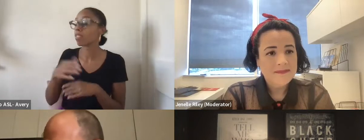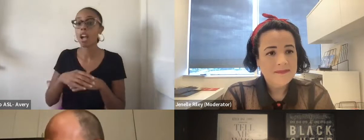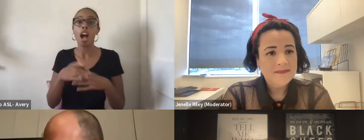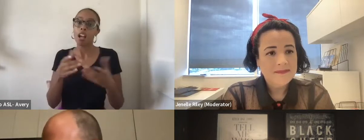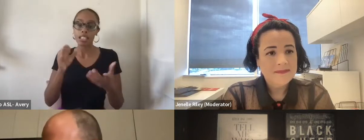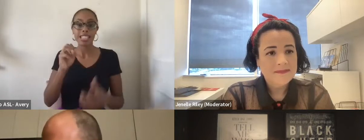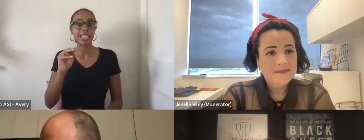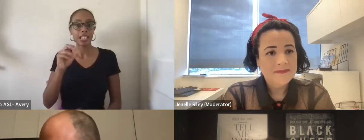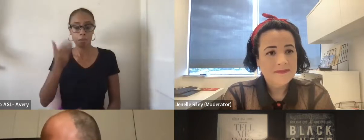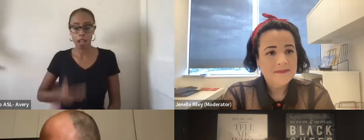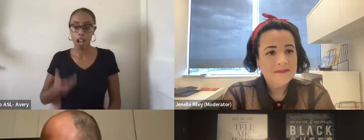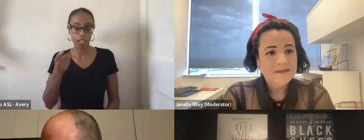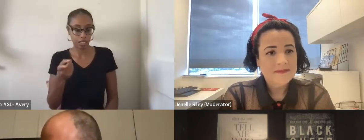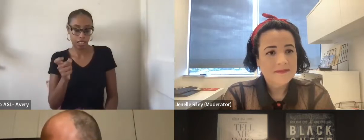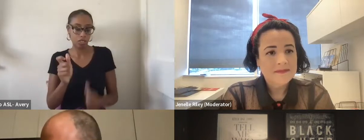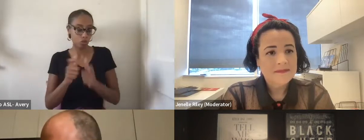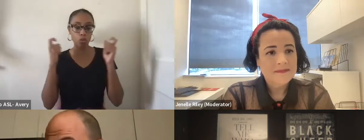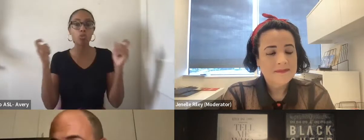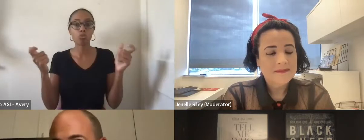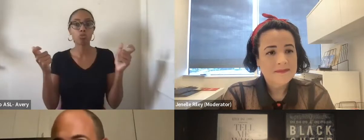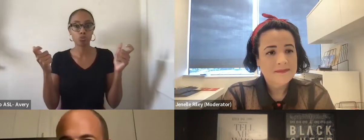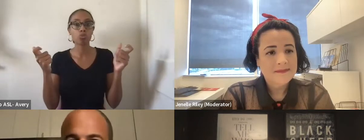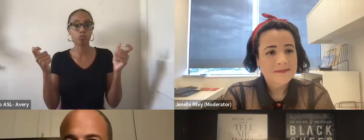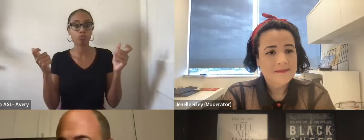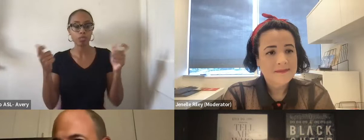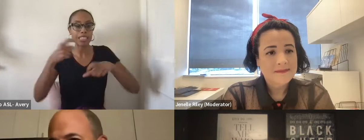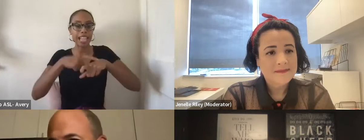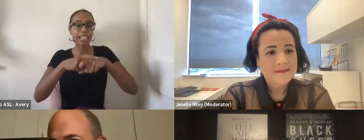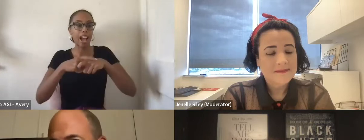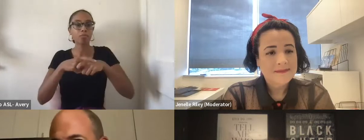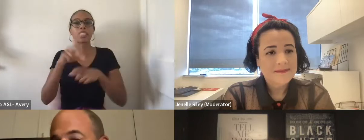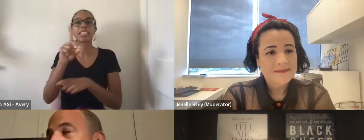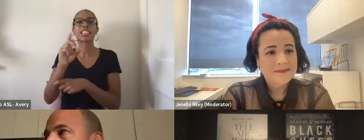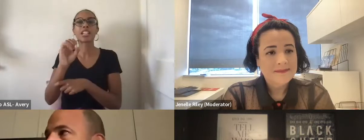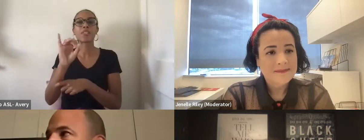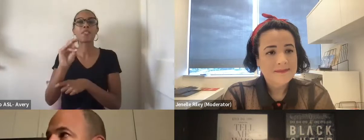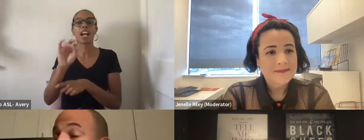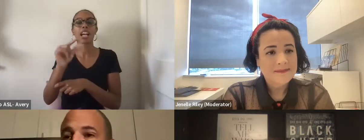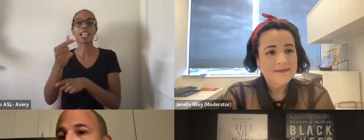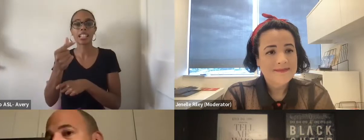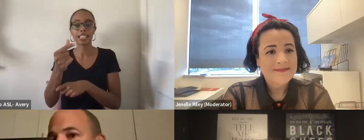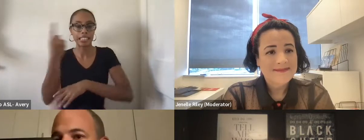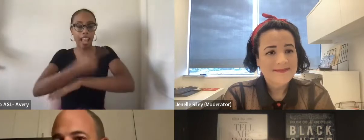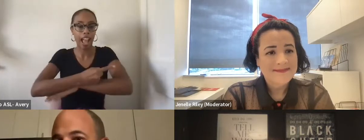days that we'll all look back on and sort of remember vividly where we were, remember how we felt.